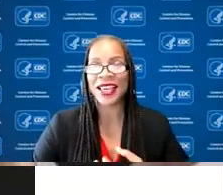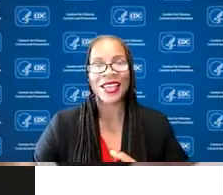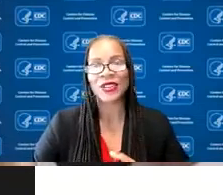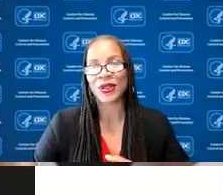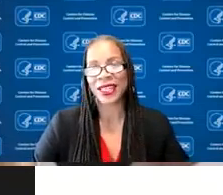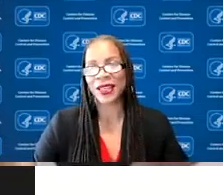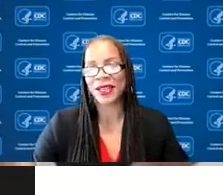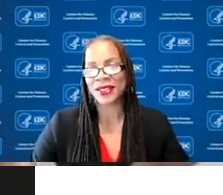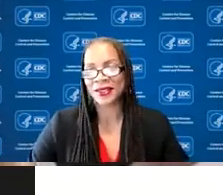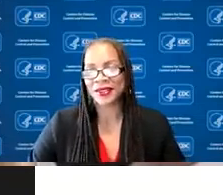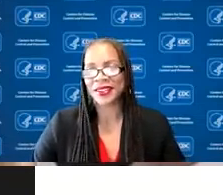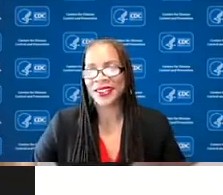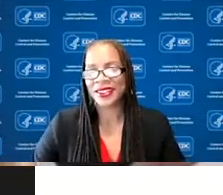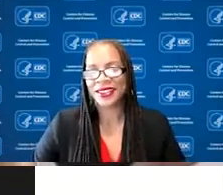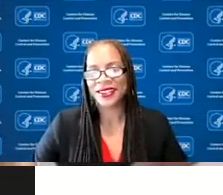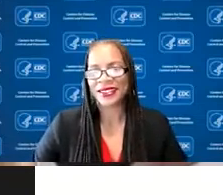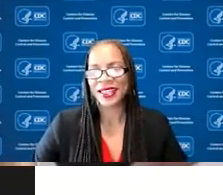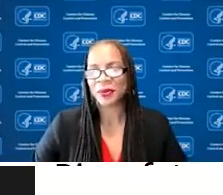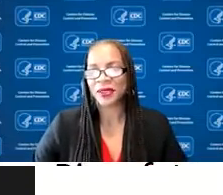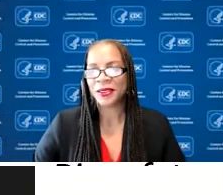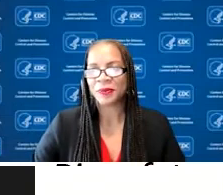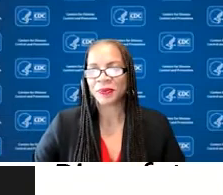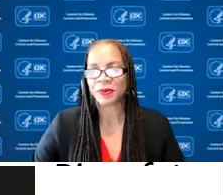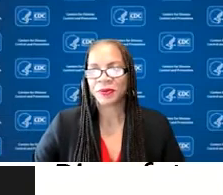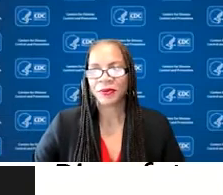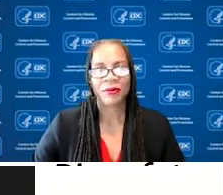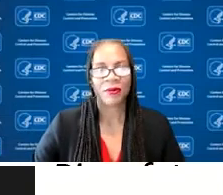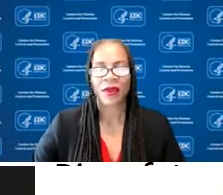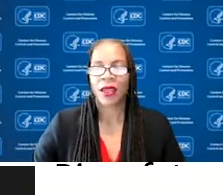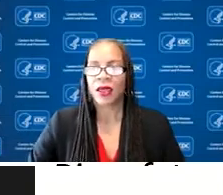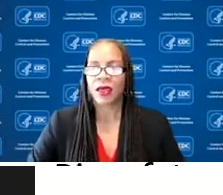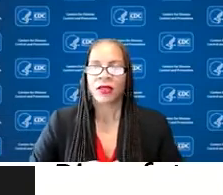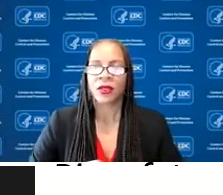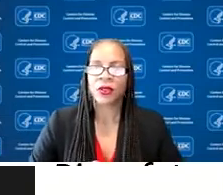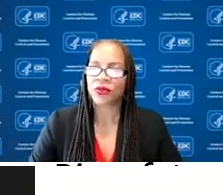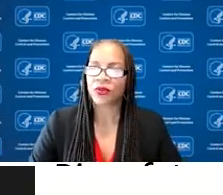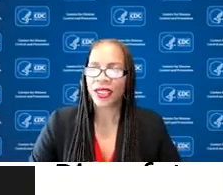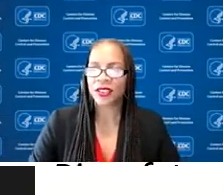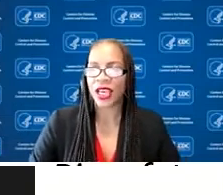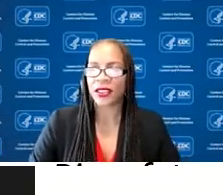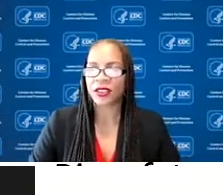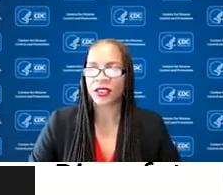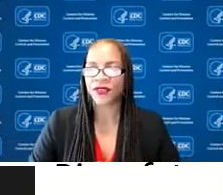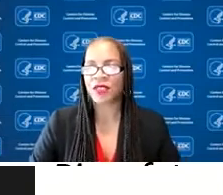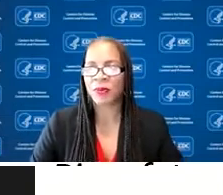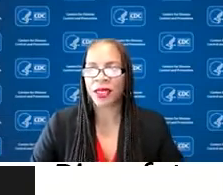during any crisis. Next slide, please. So to address the challenges faced by